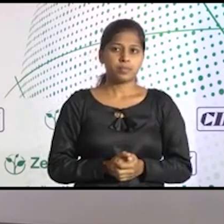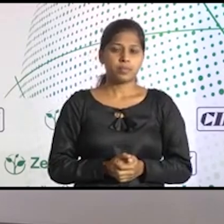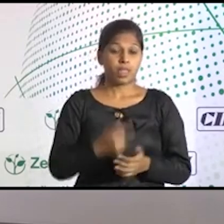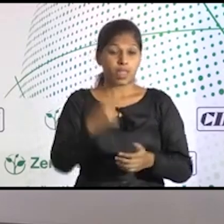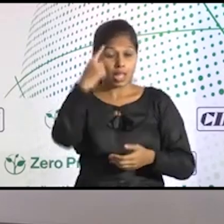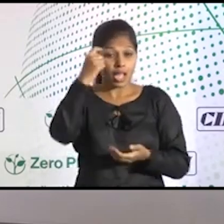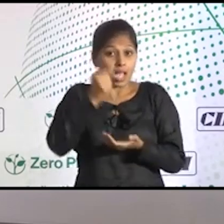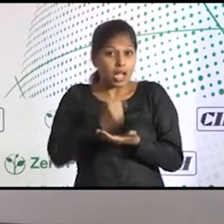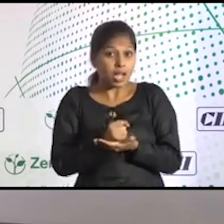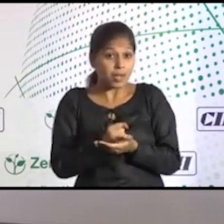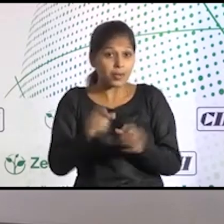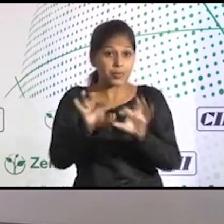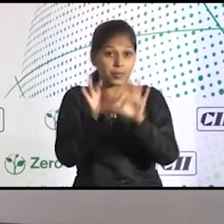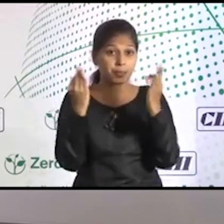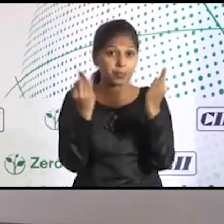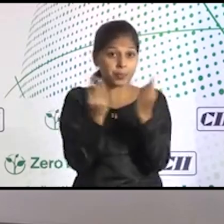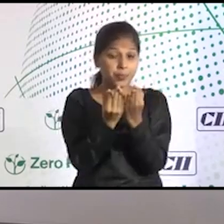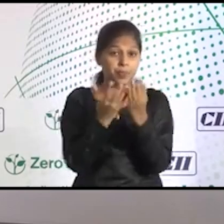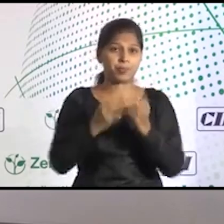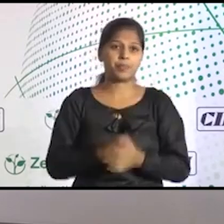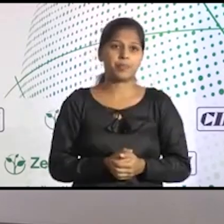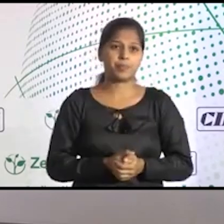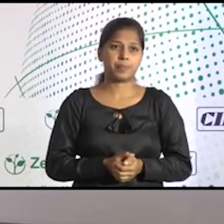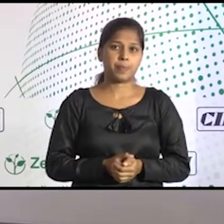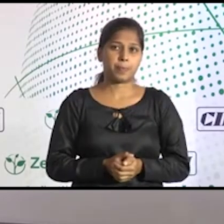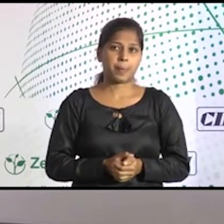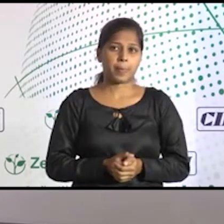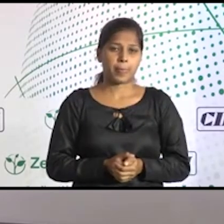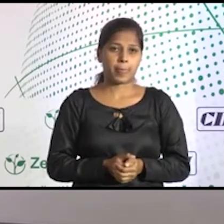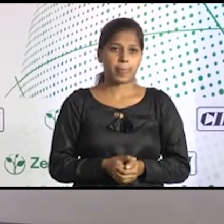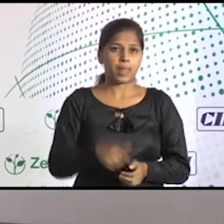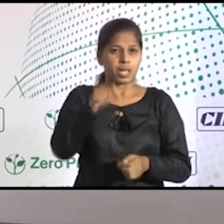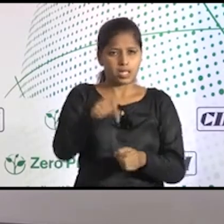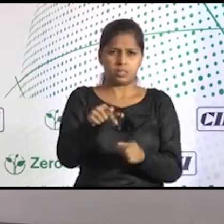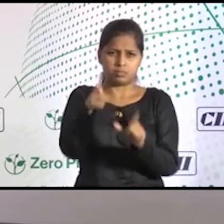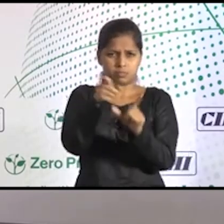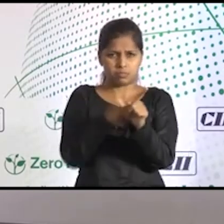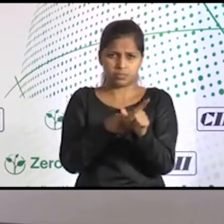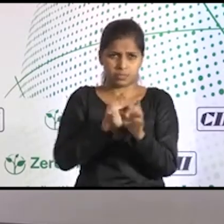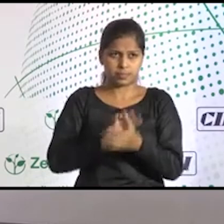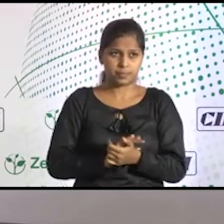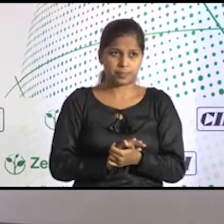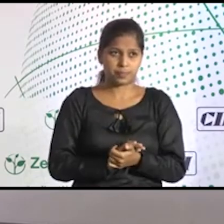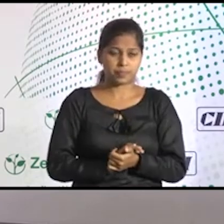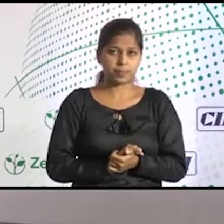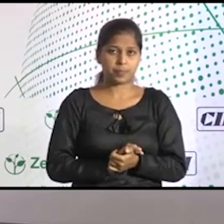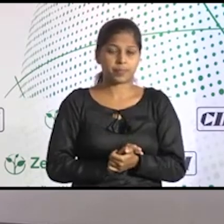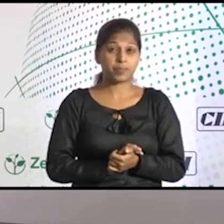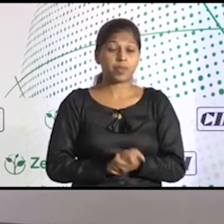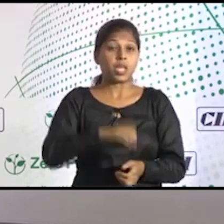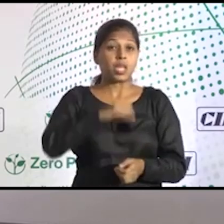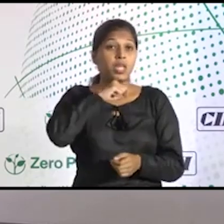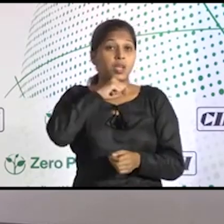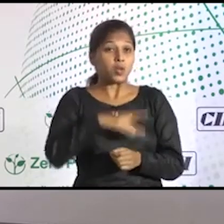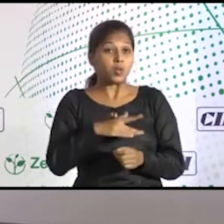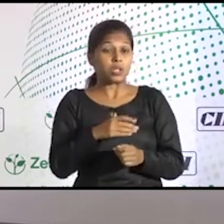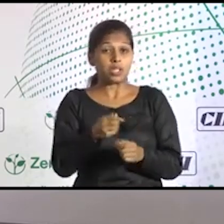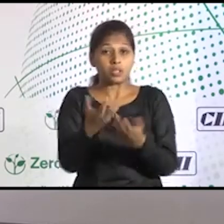is that incremental stuff in it, and that's why you need innovation. We've got colleagues